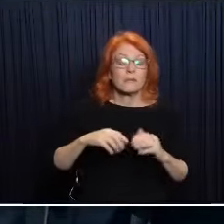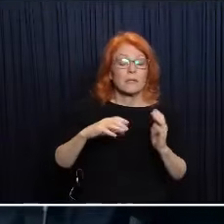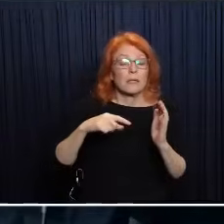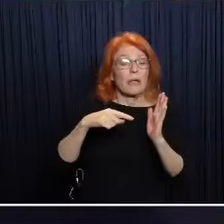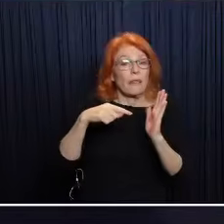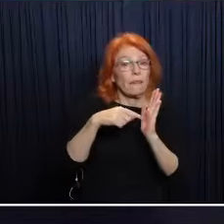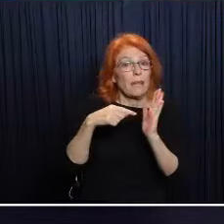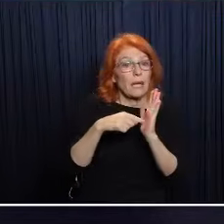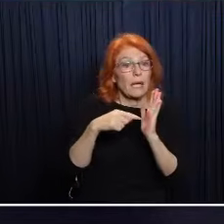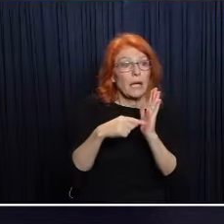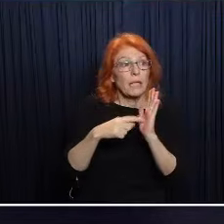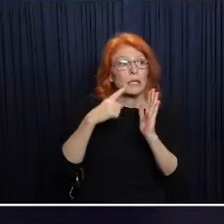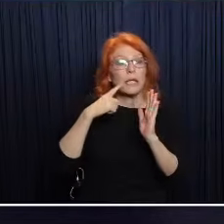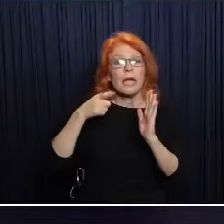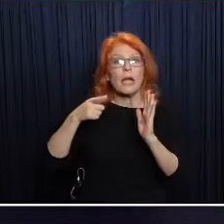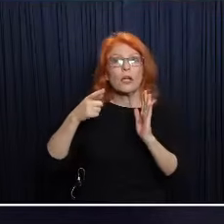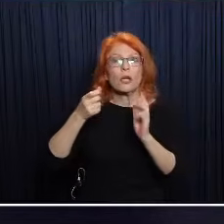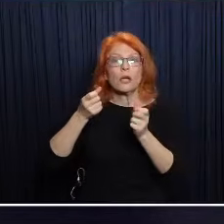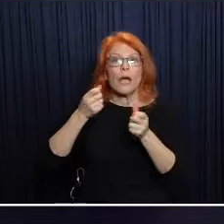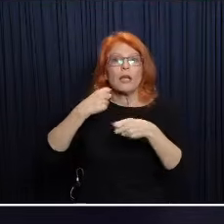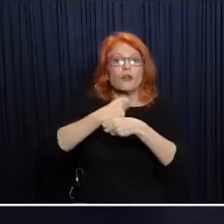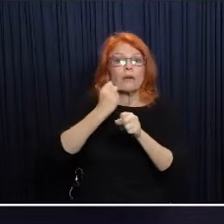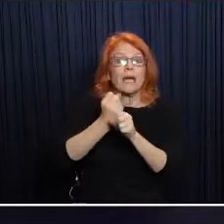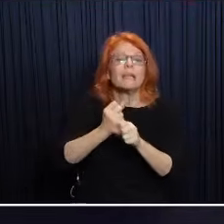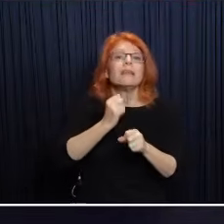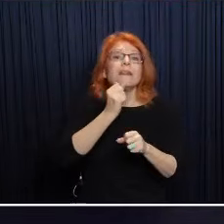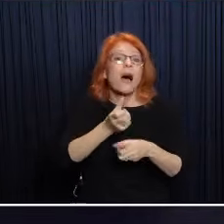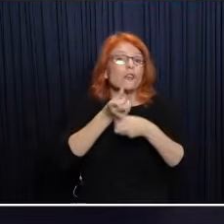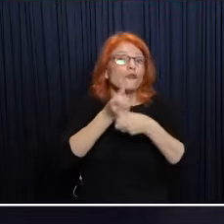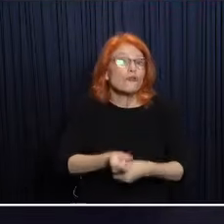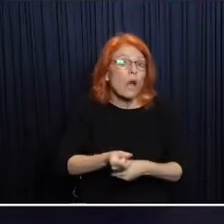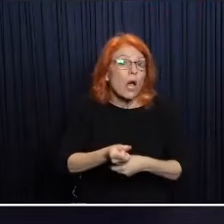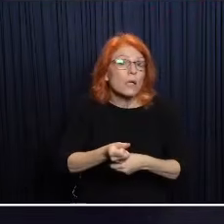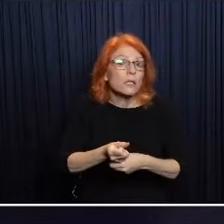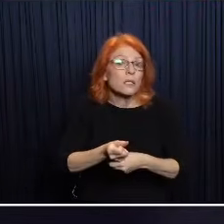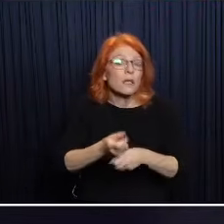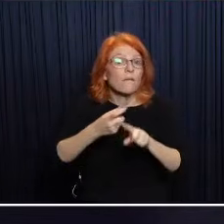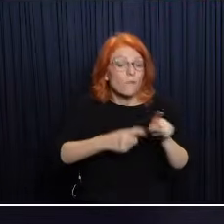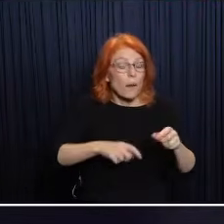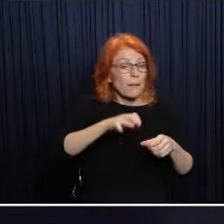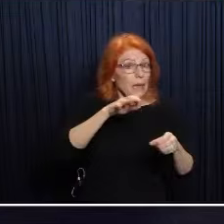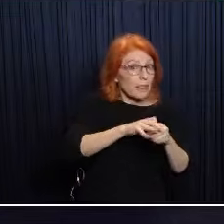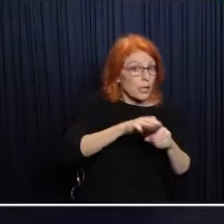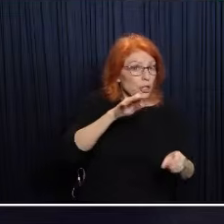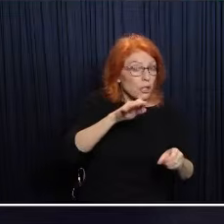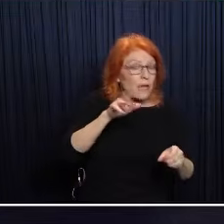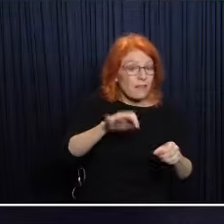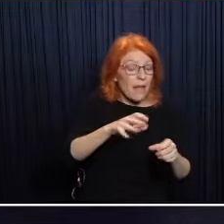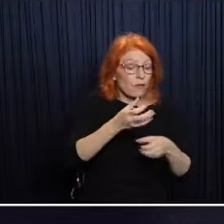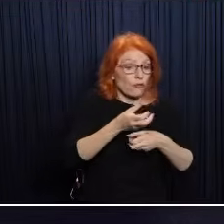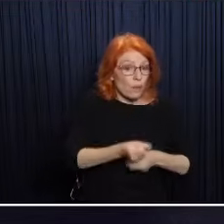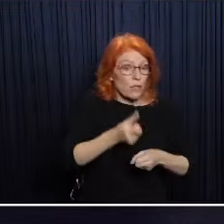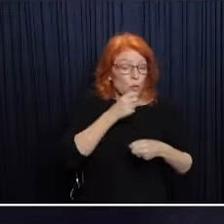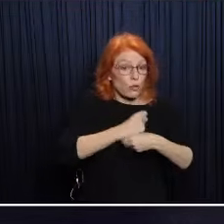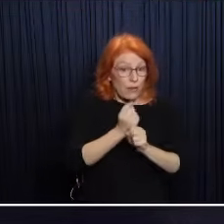OTHERS ARE SAYING, OKAY, IS THIS